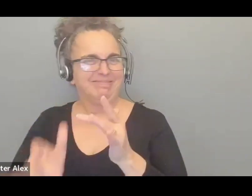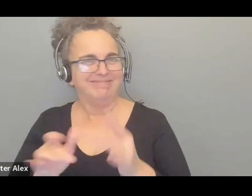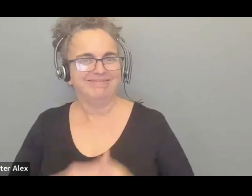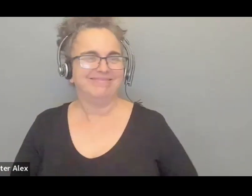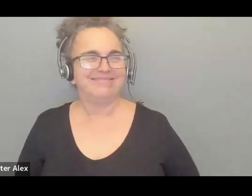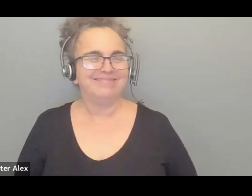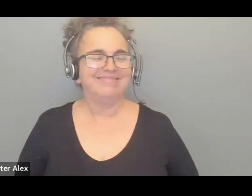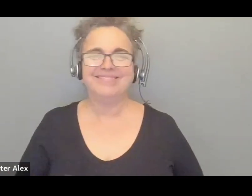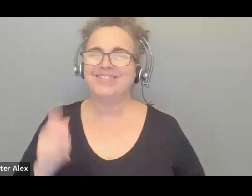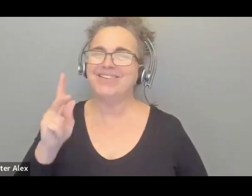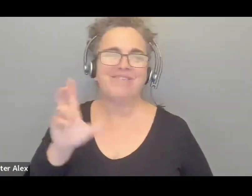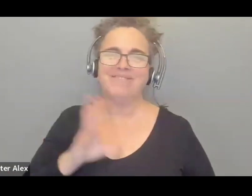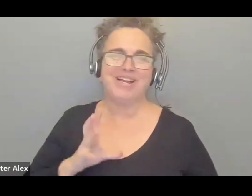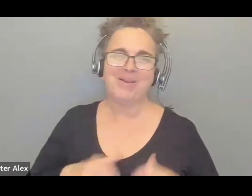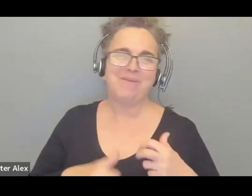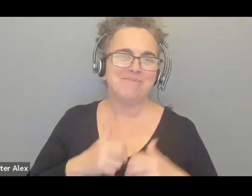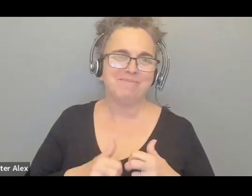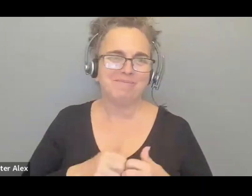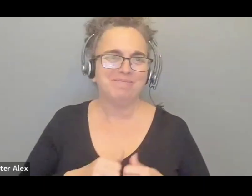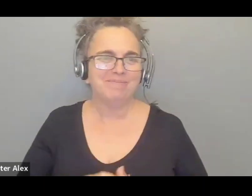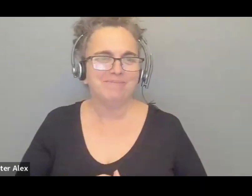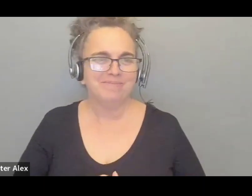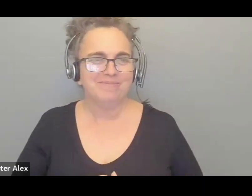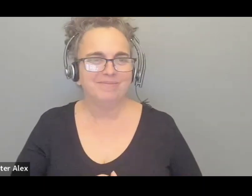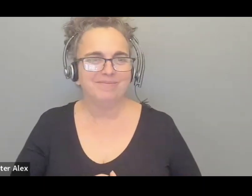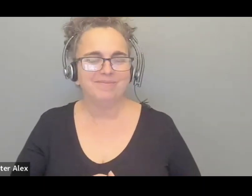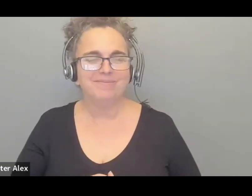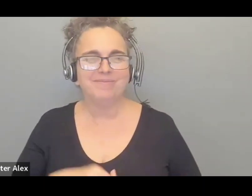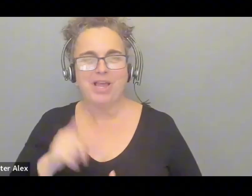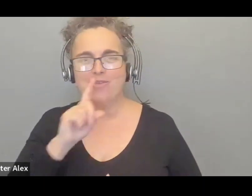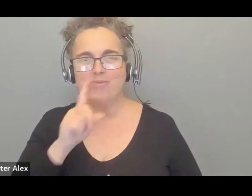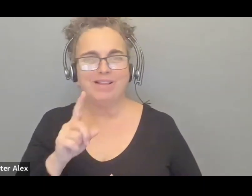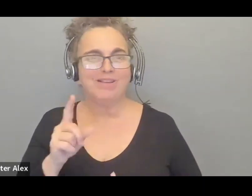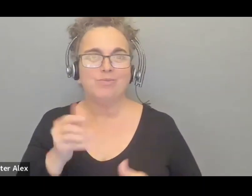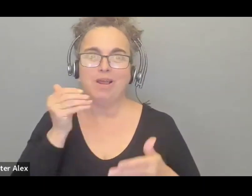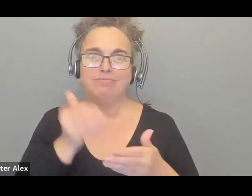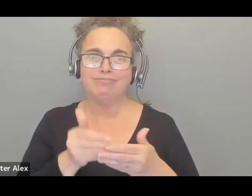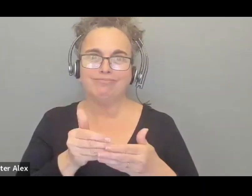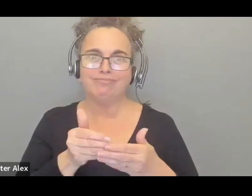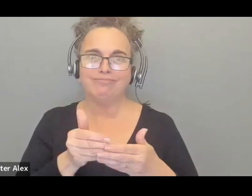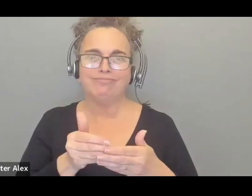Yeah, no problem. I realize we are approaching the hour.